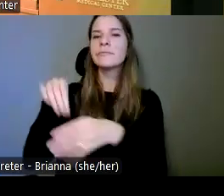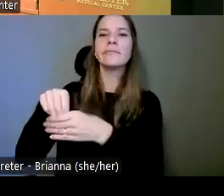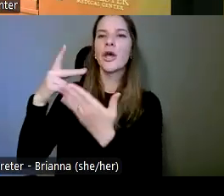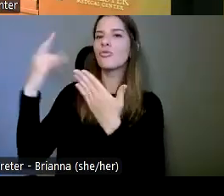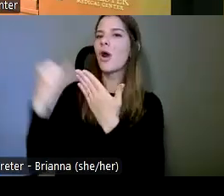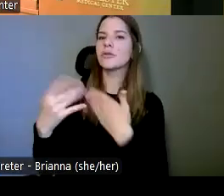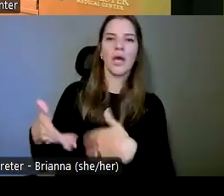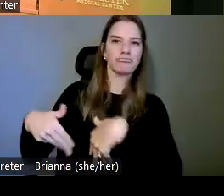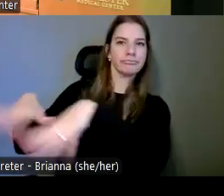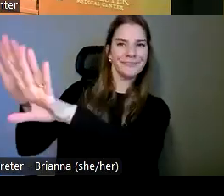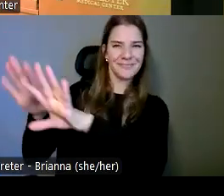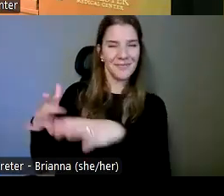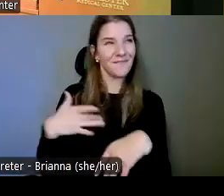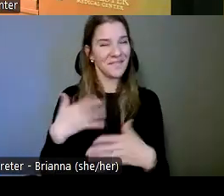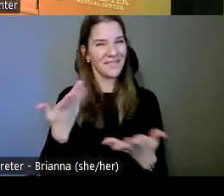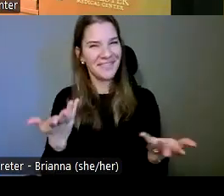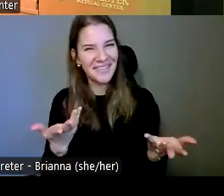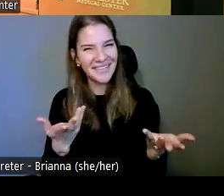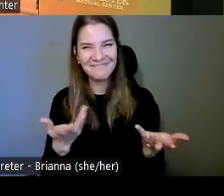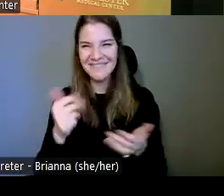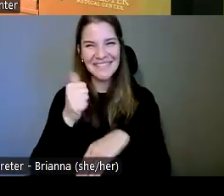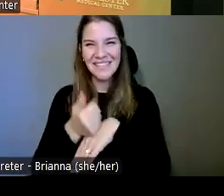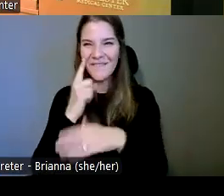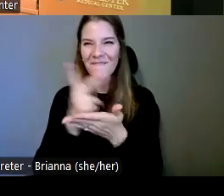just setting them up for failure because you can't even develop the relationships.